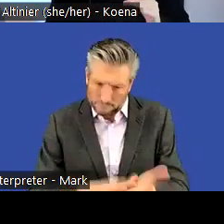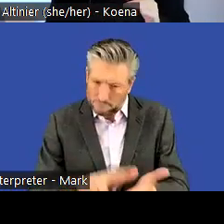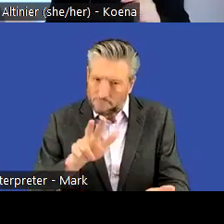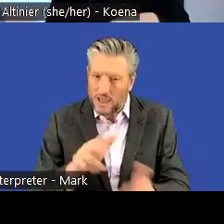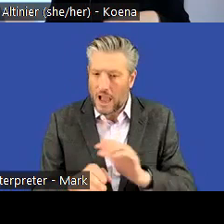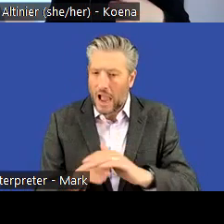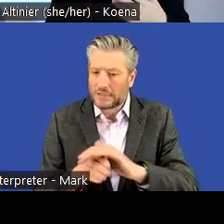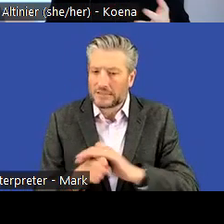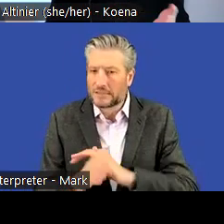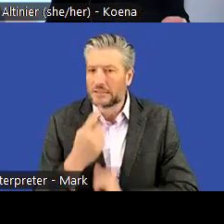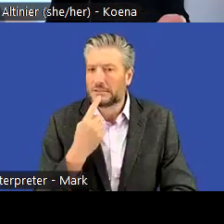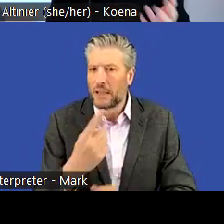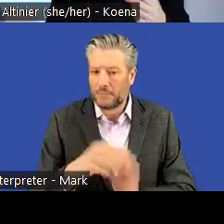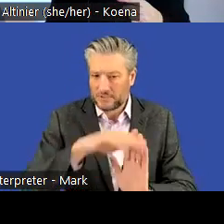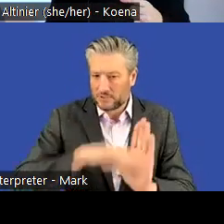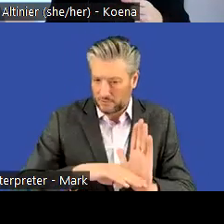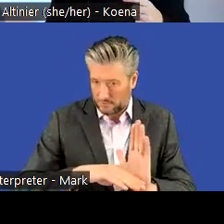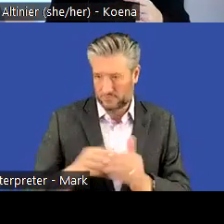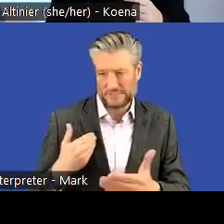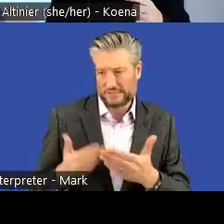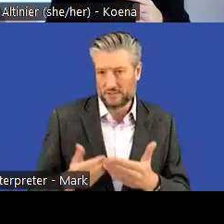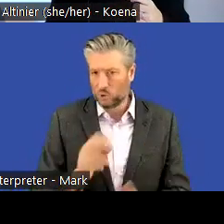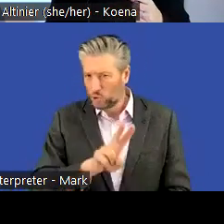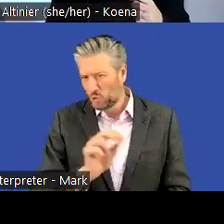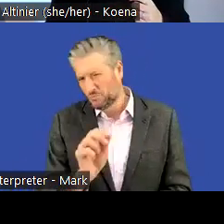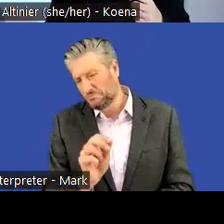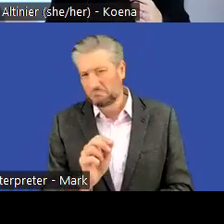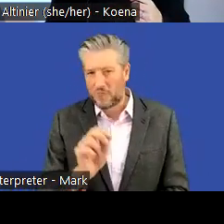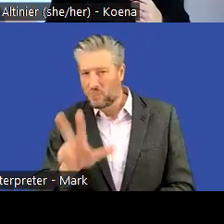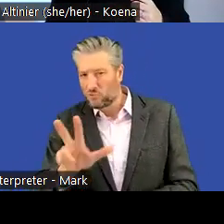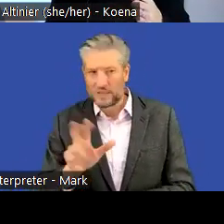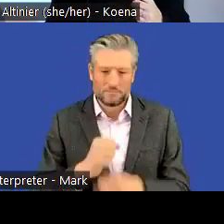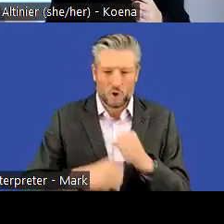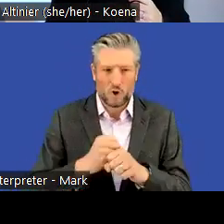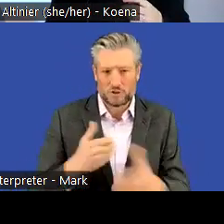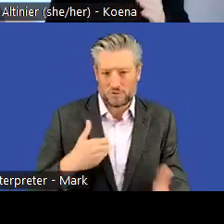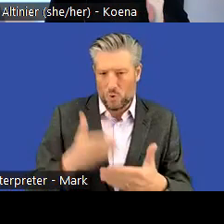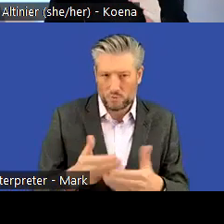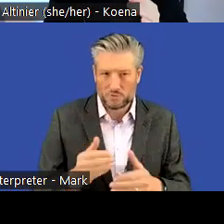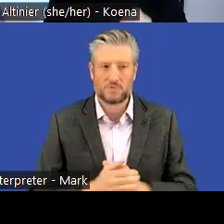and the second one is the compliance rate of more than 75% achieved in the Accessibility